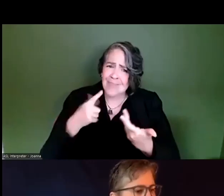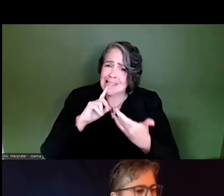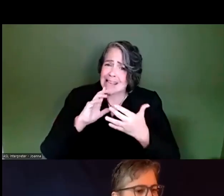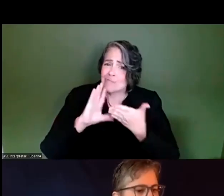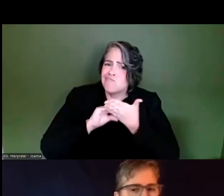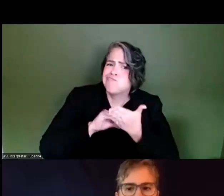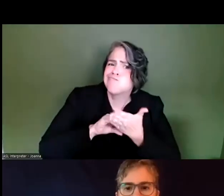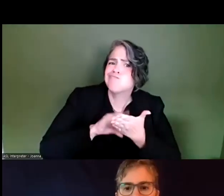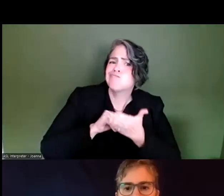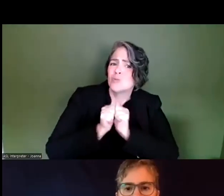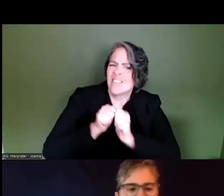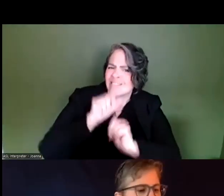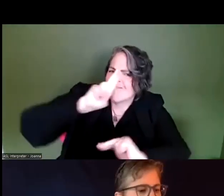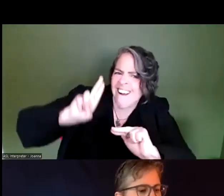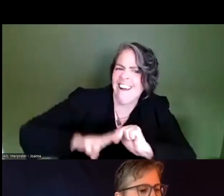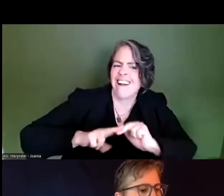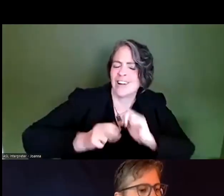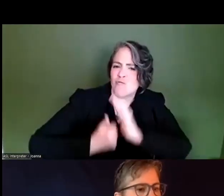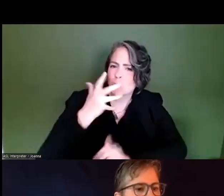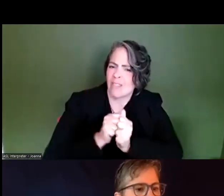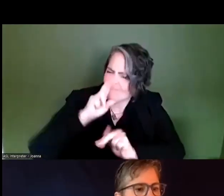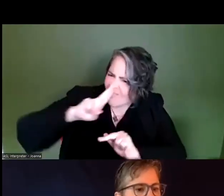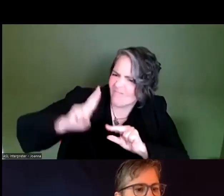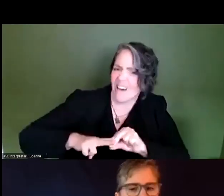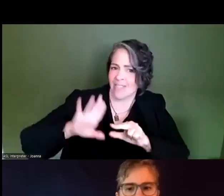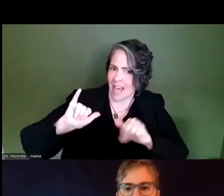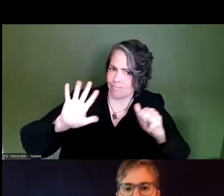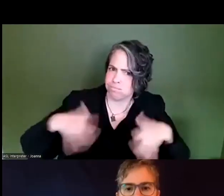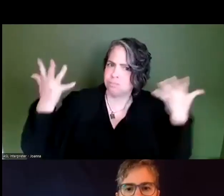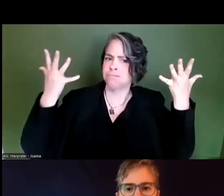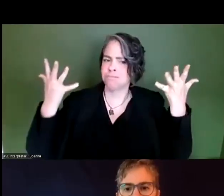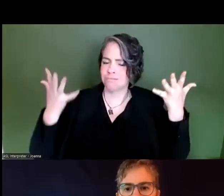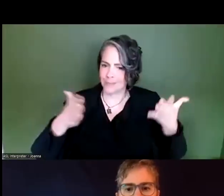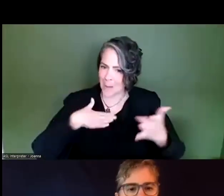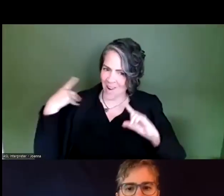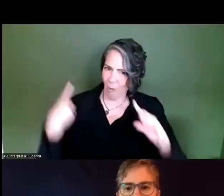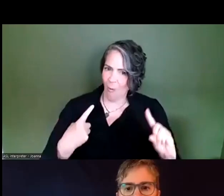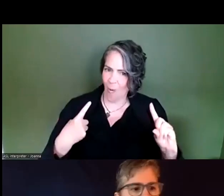be able to learn and grow together so that’s some of the stuff that I have found vital,